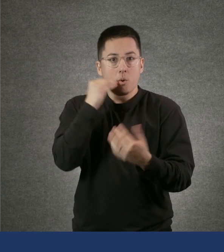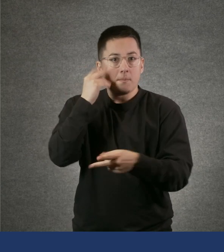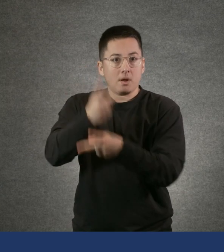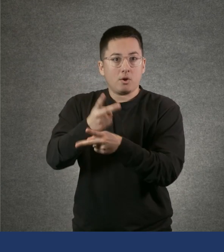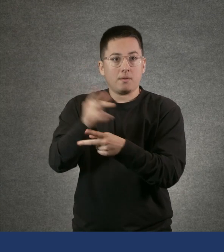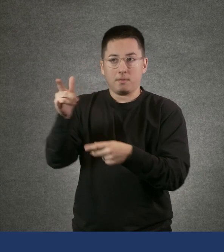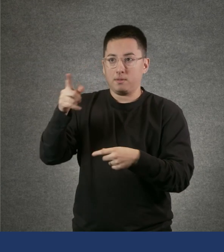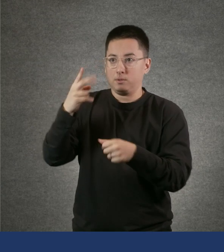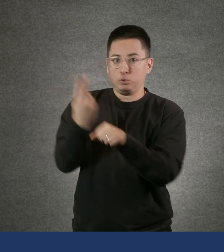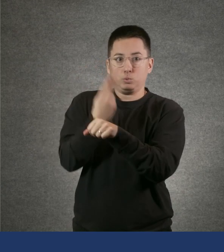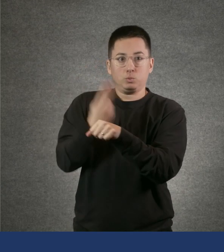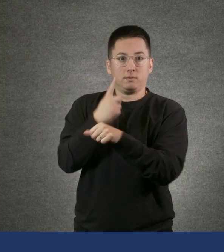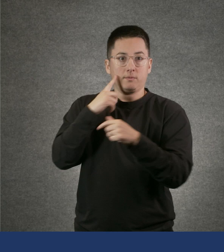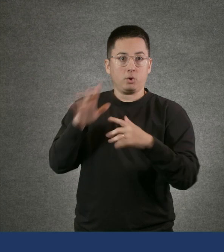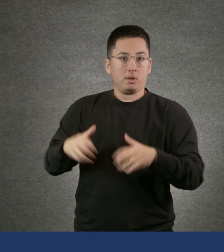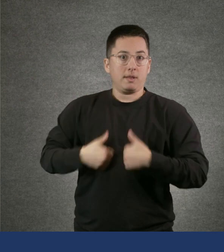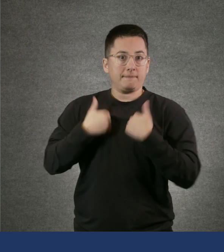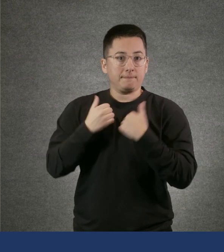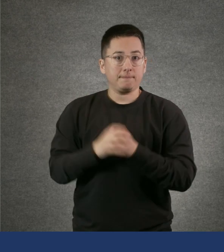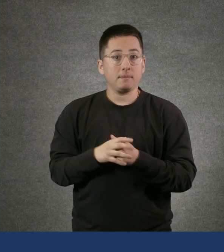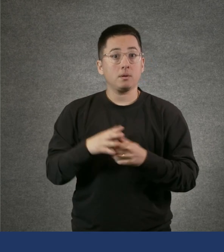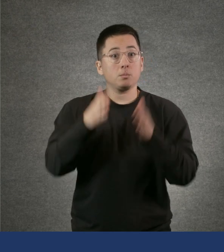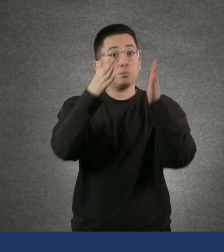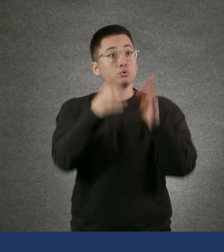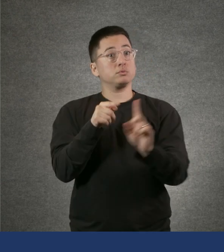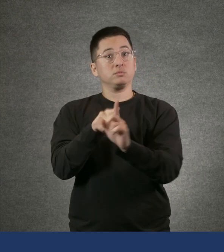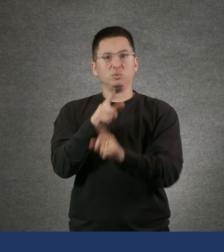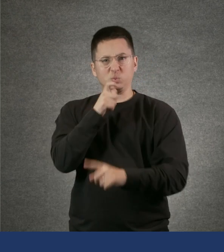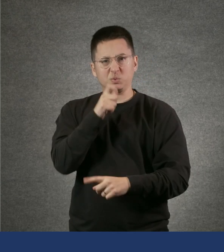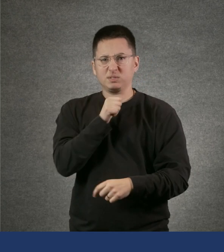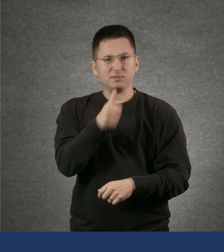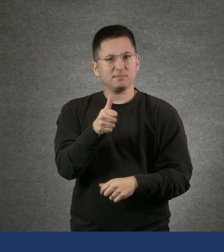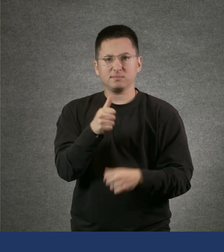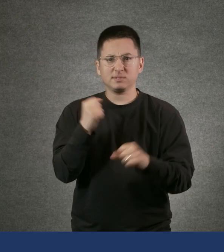The support he and others need to contribute meaningfully